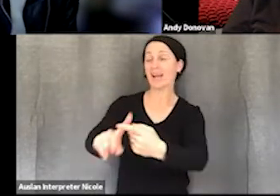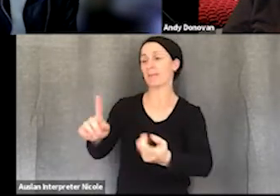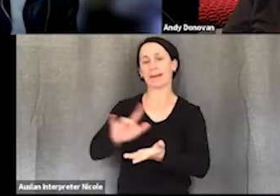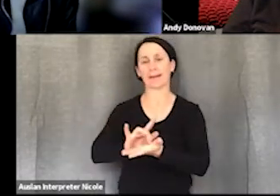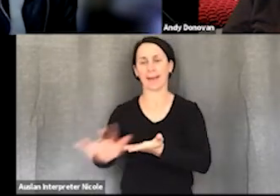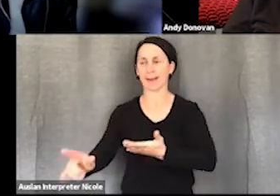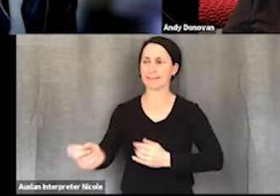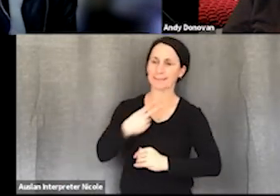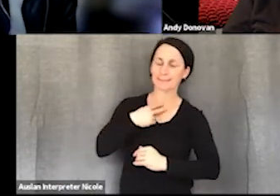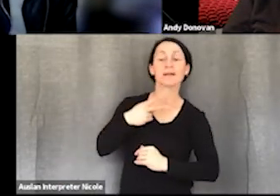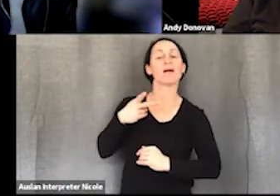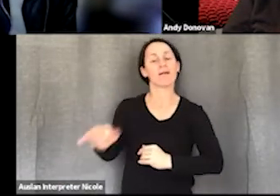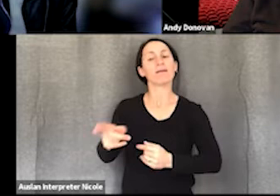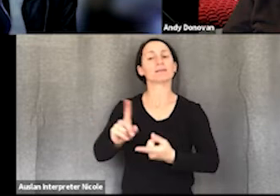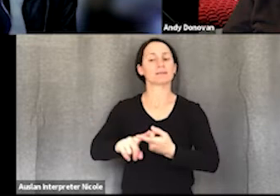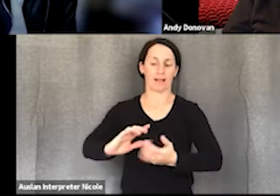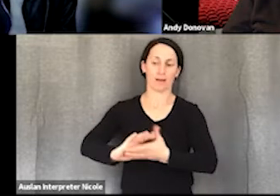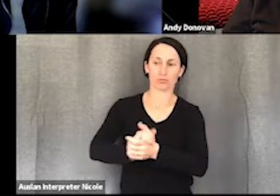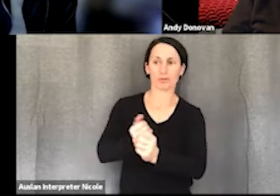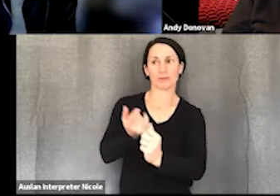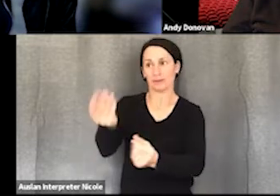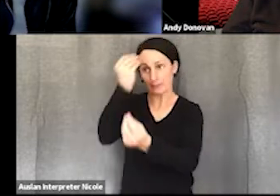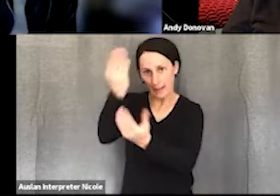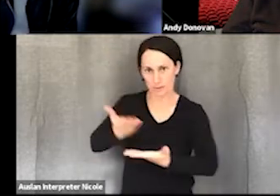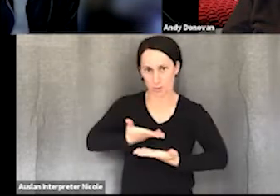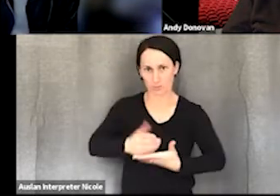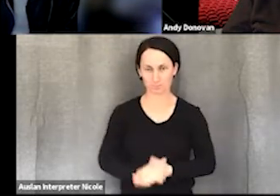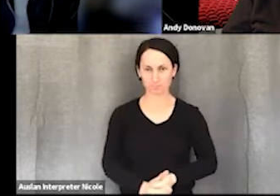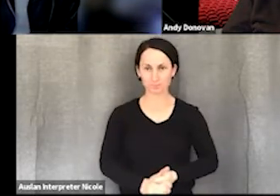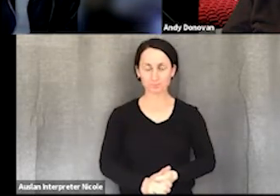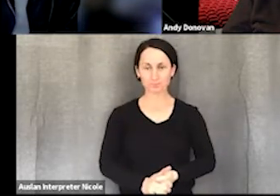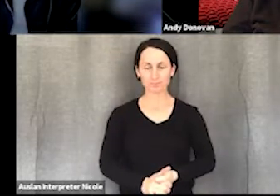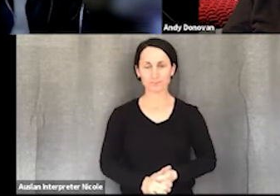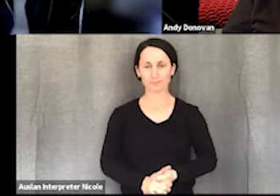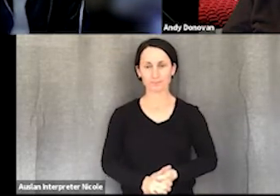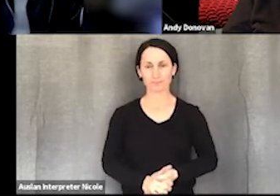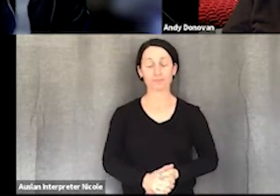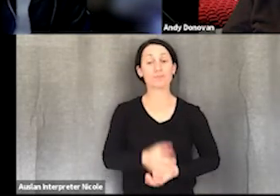first preference, they really appreciate being kept informed. I will just show you a couple of the comments